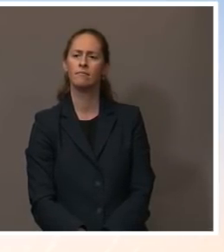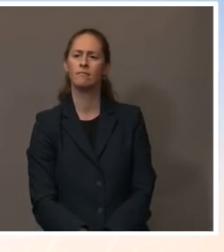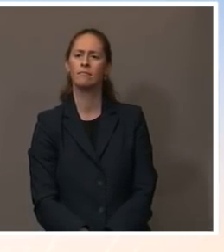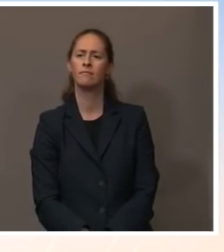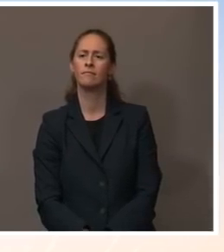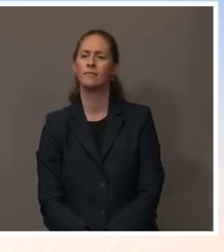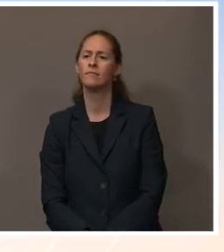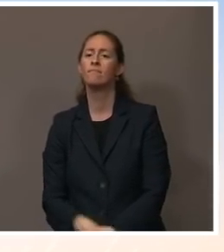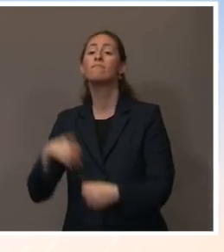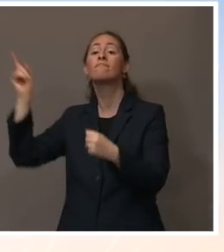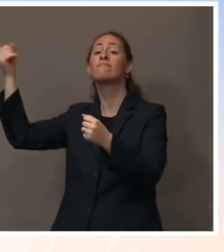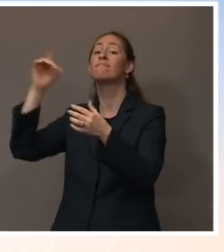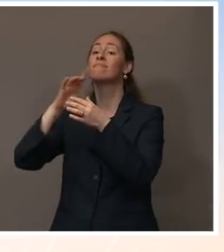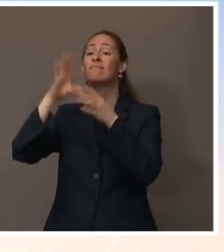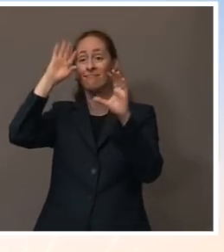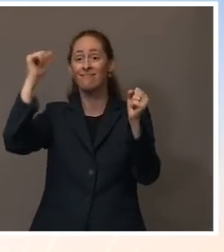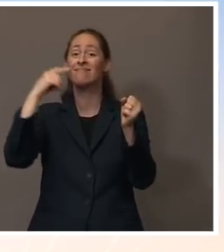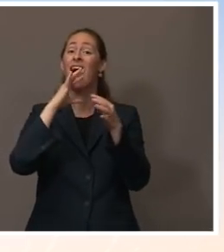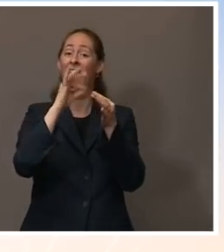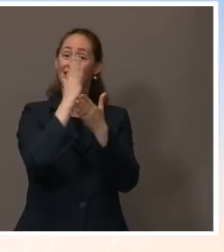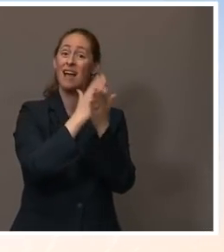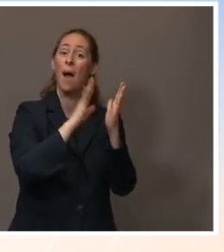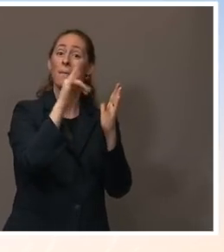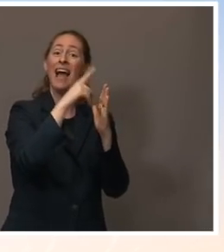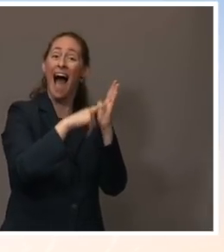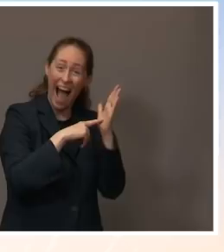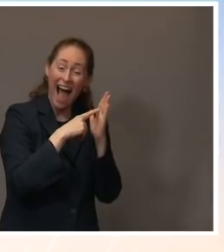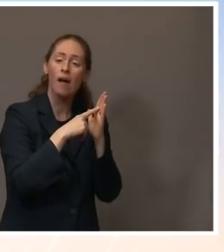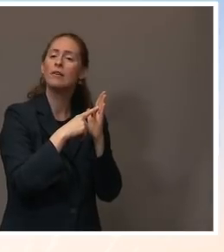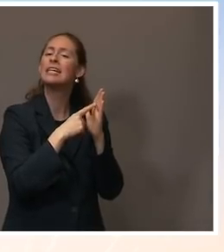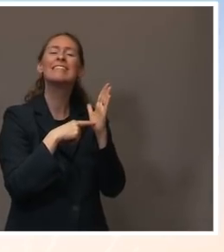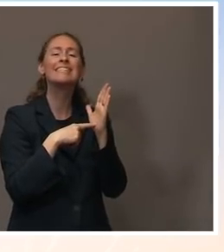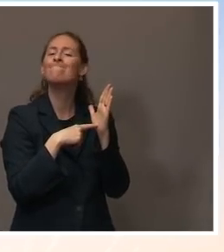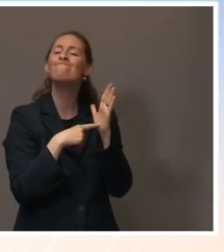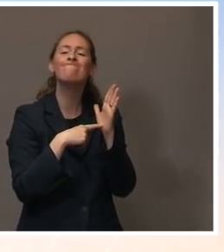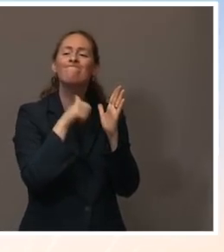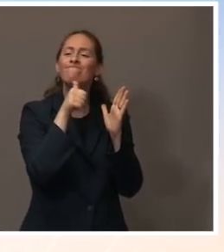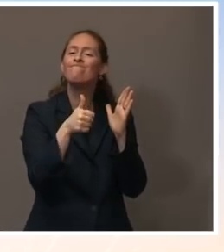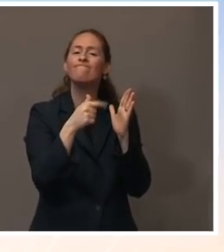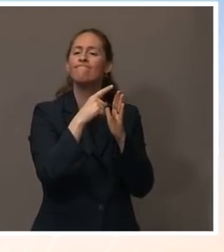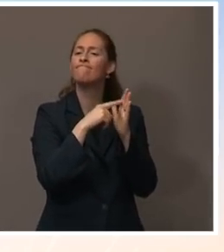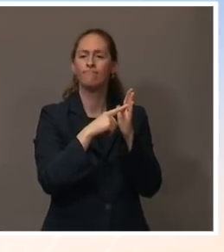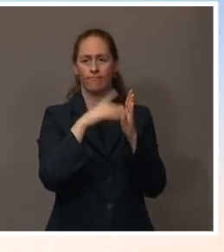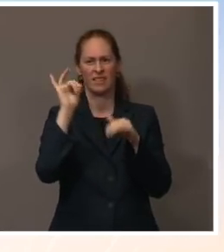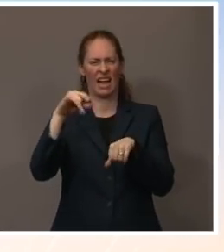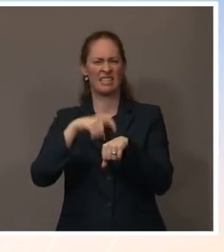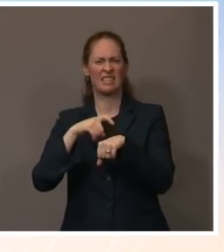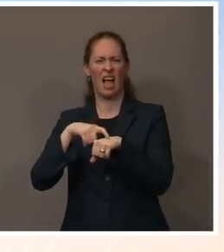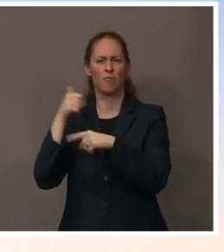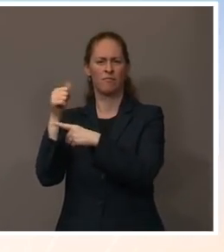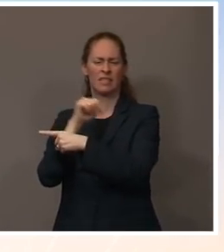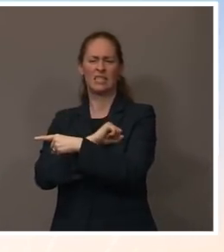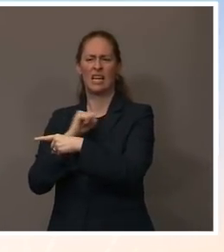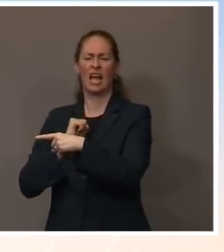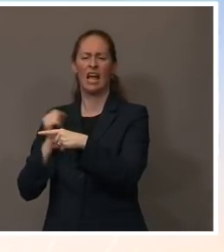and some areas did not work. There are also steps he took as senator when he introduced or supported legislation,